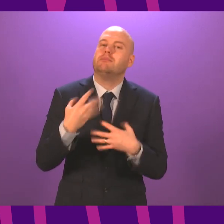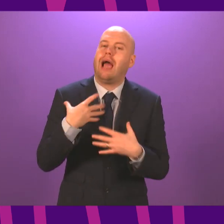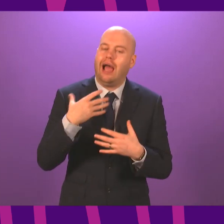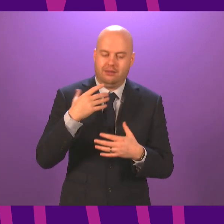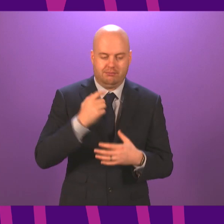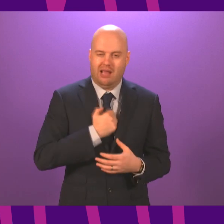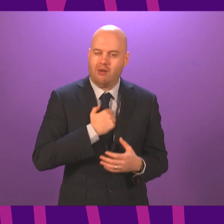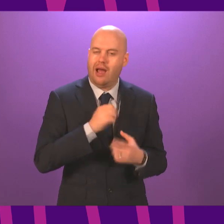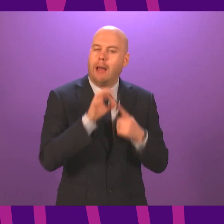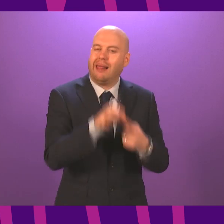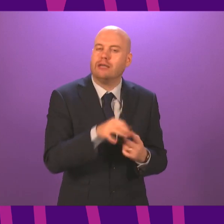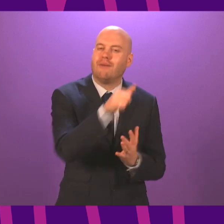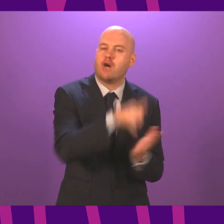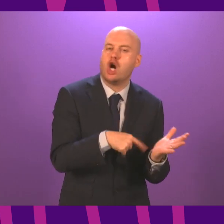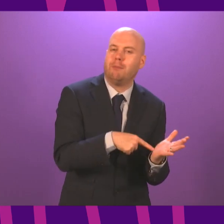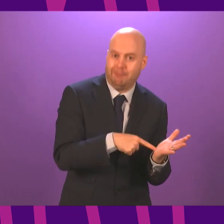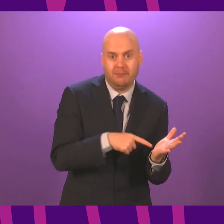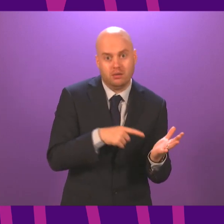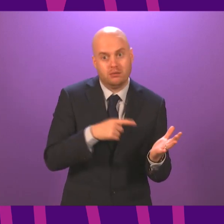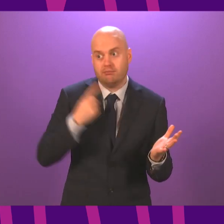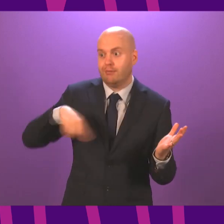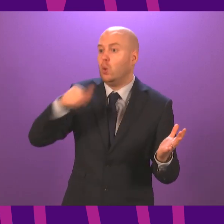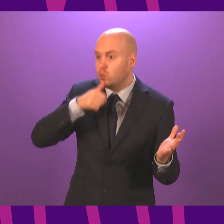payment, the development of which has been heavily influenced by users and practitioners.